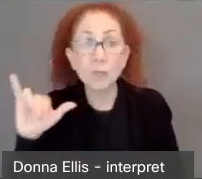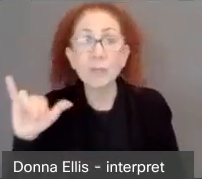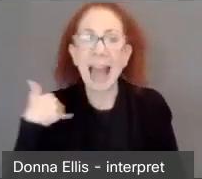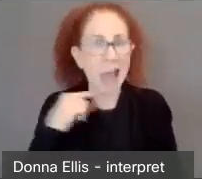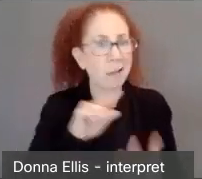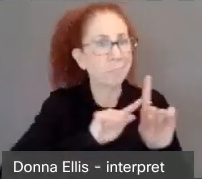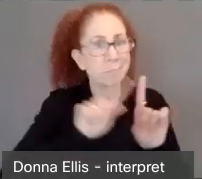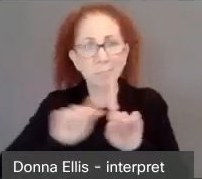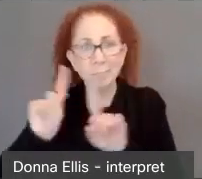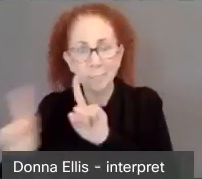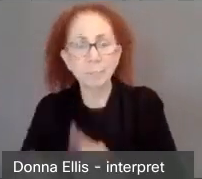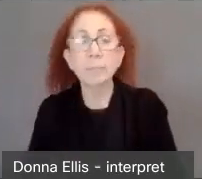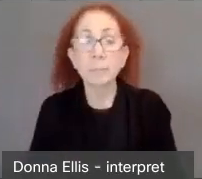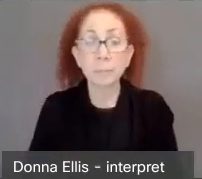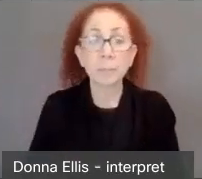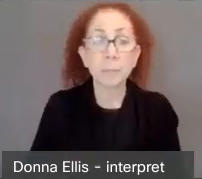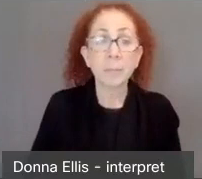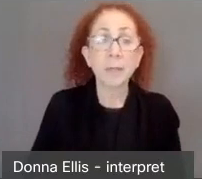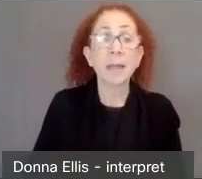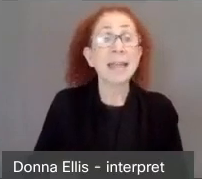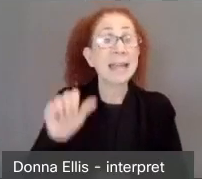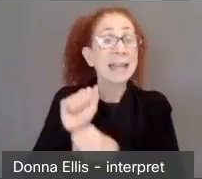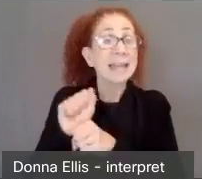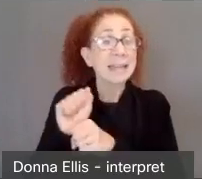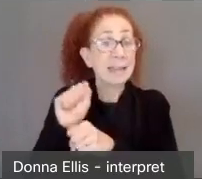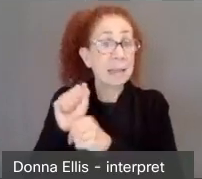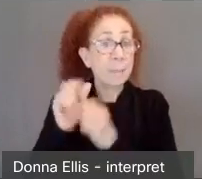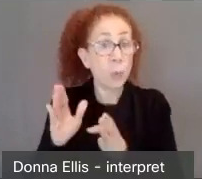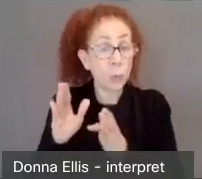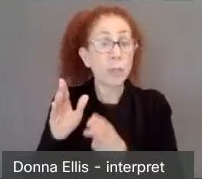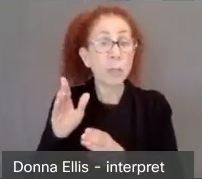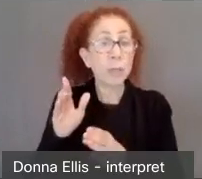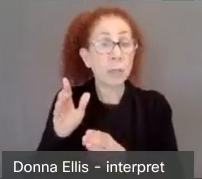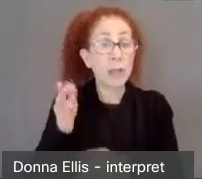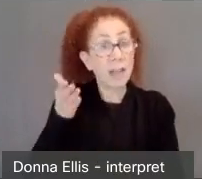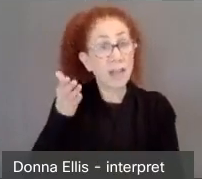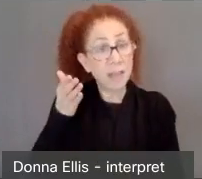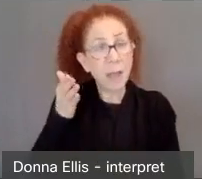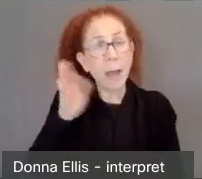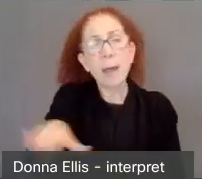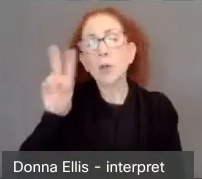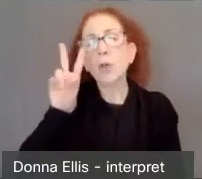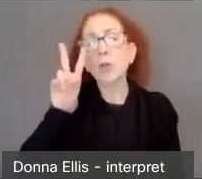The employee population for these places is about 22,500 or